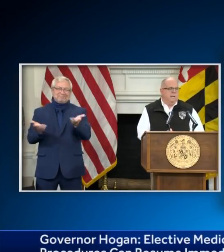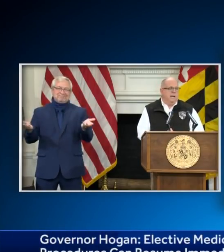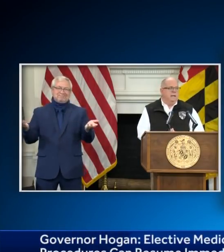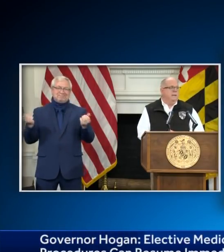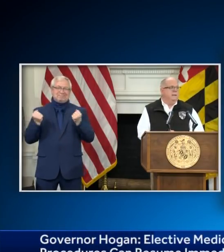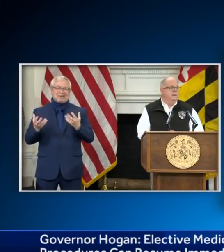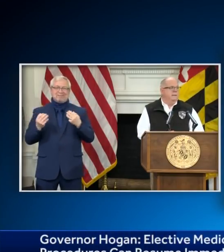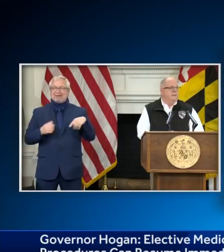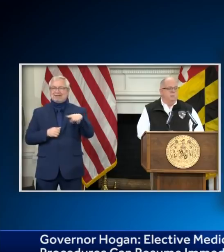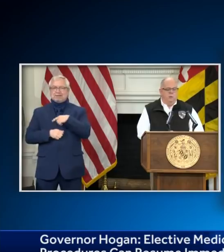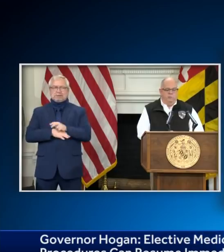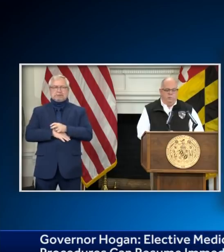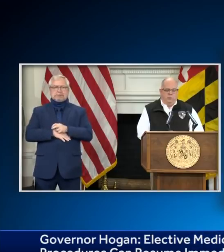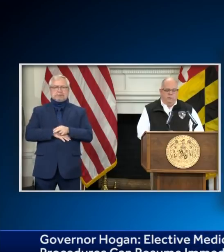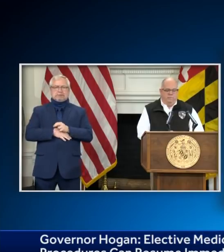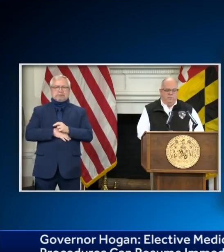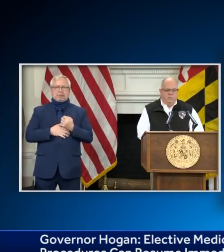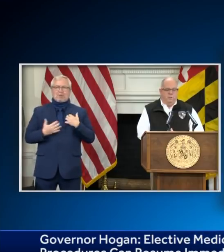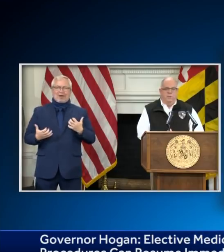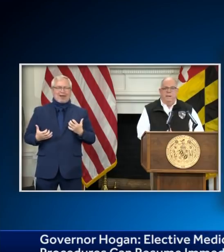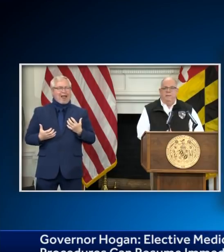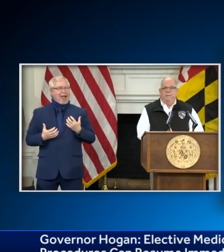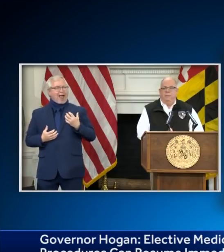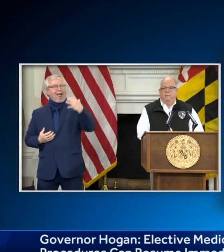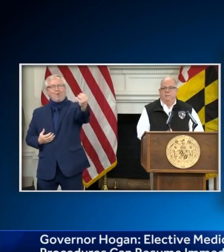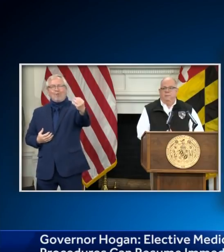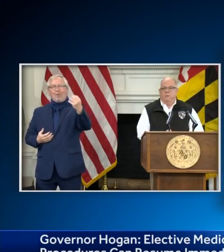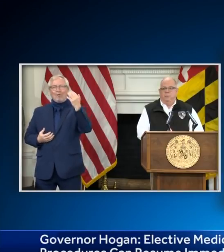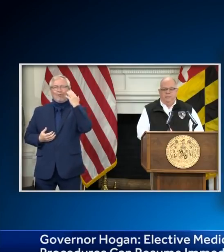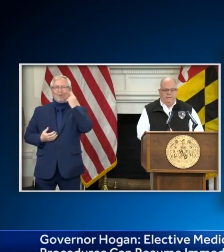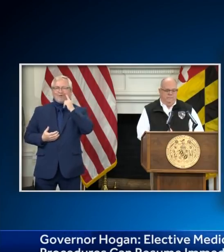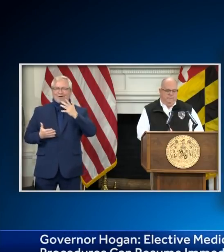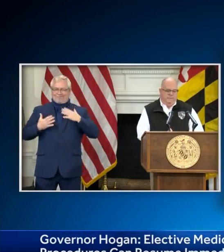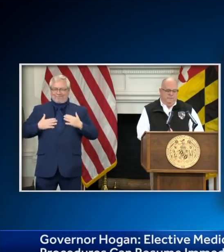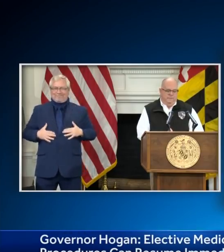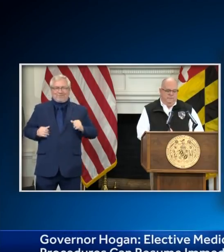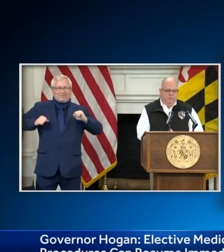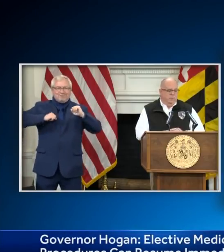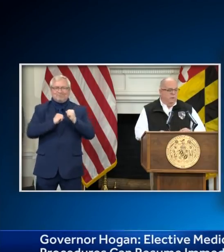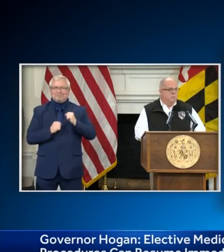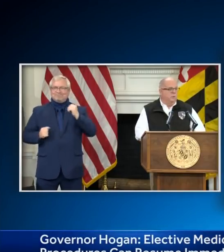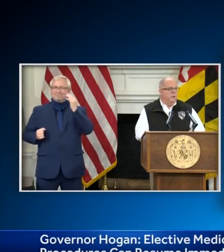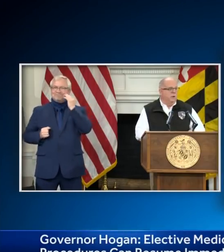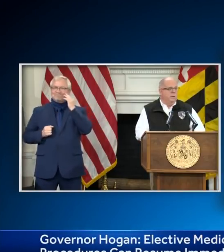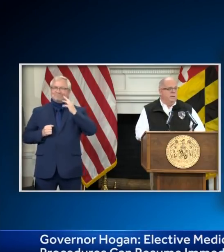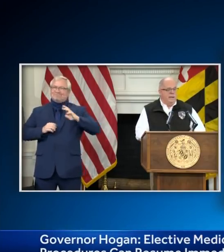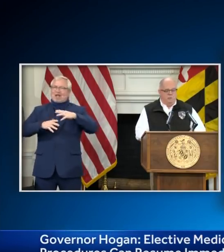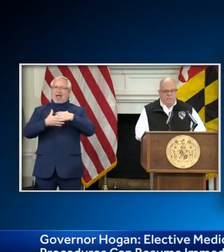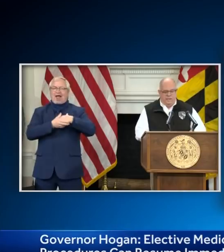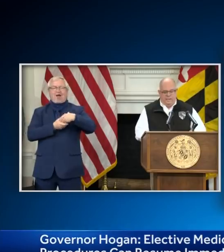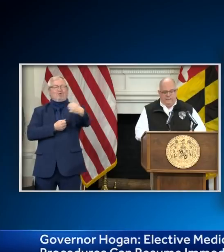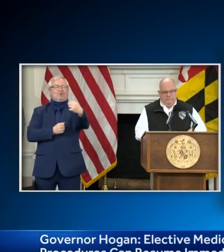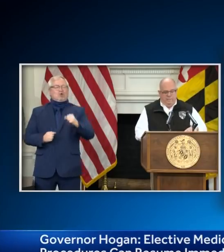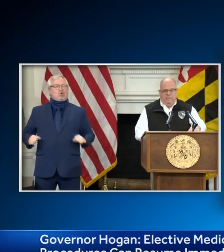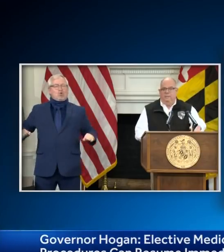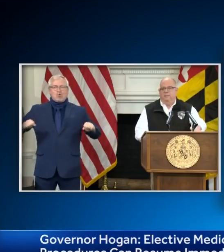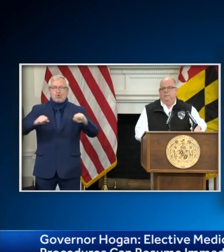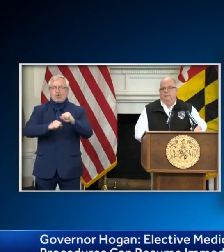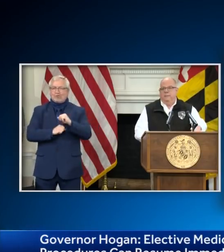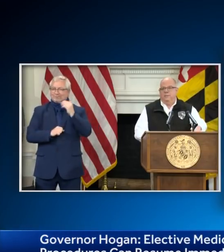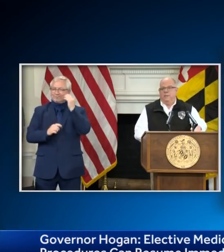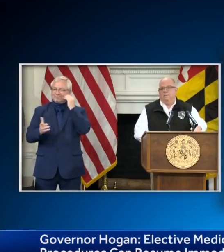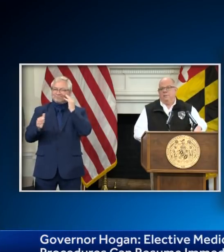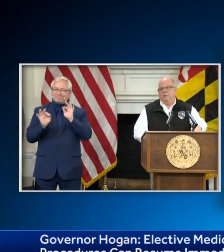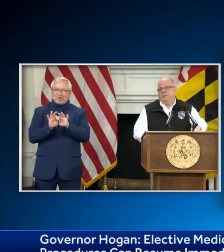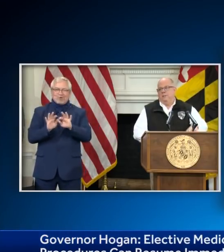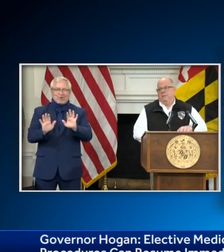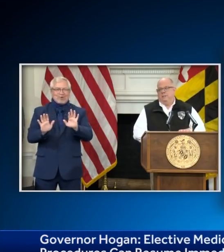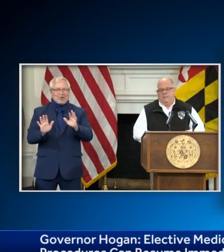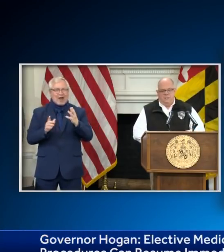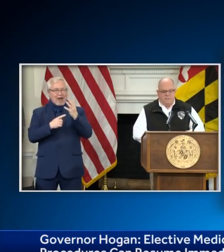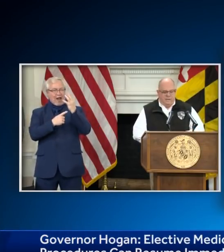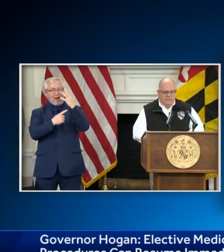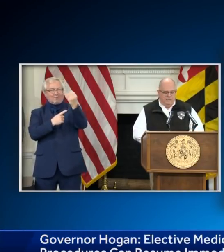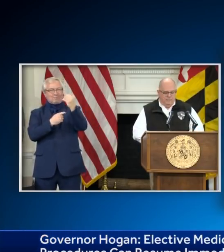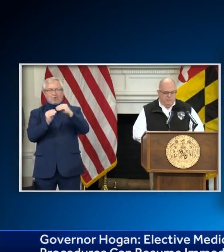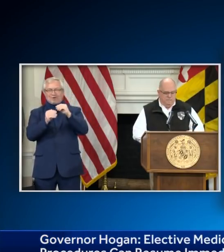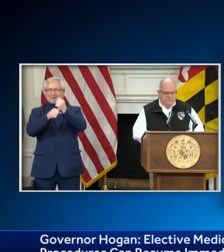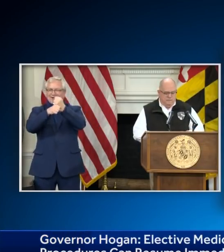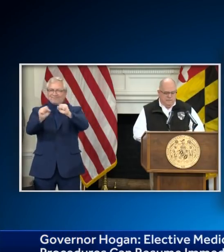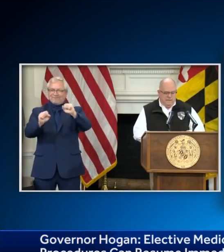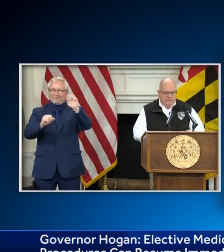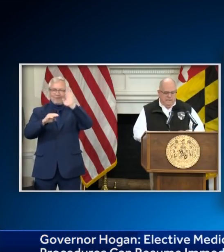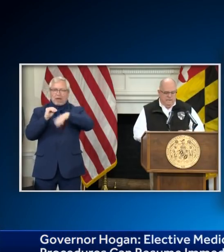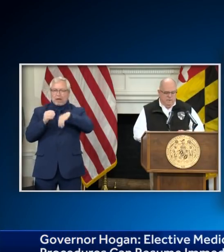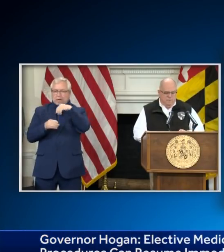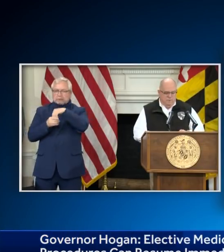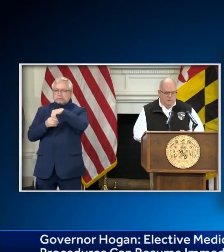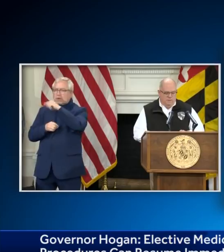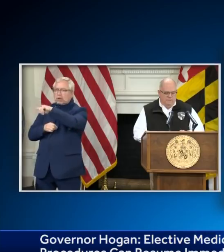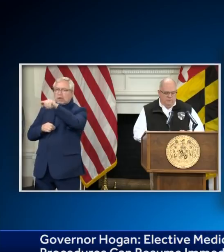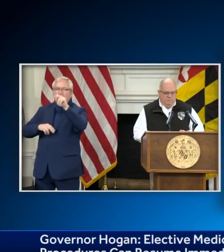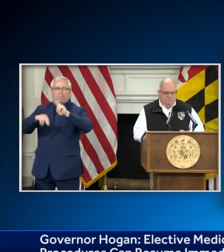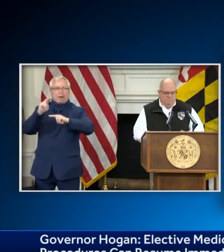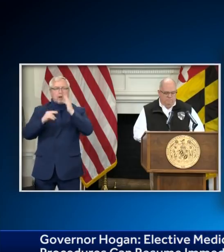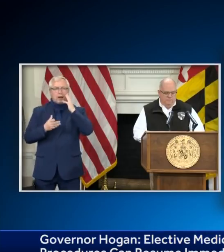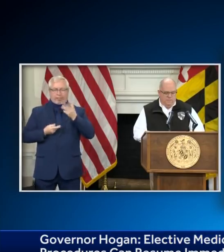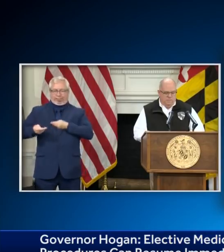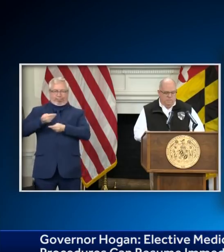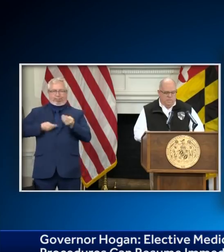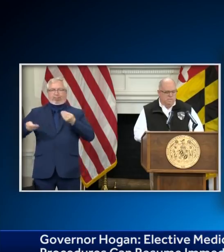MOTHER’S DAY WEEKEND IS COMING UP AND I KNOW HOW ANXIOUS PEOPLE ARE TO GET OUTSIDE, BOTH FOR PHYSICAL AND MENTAL WELL-BEING.